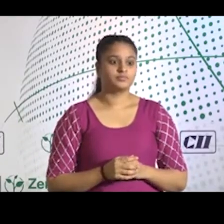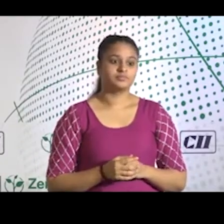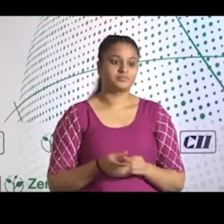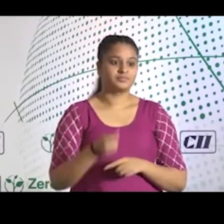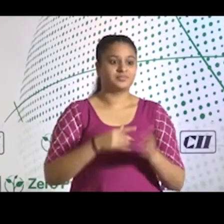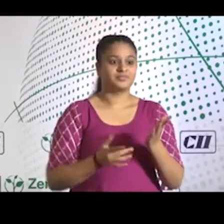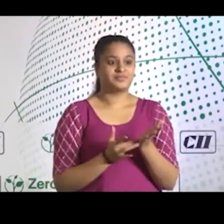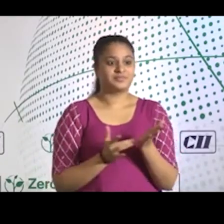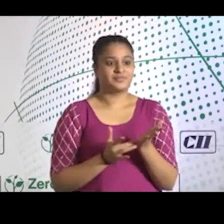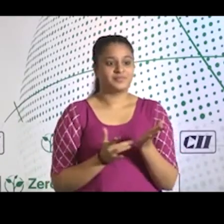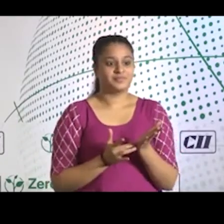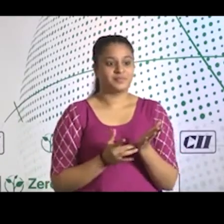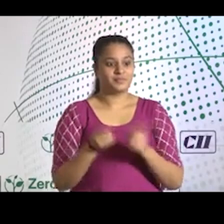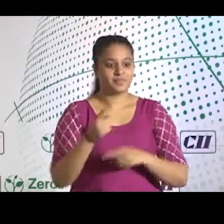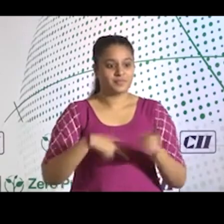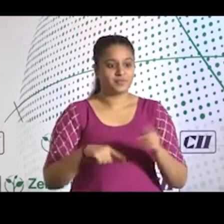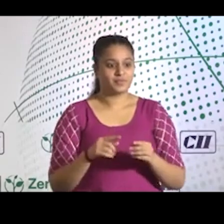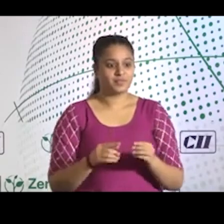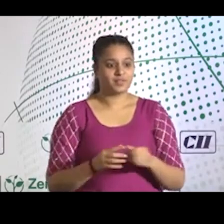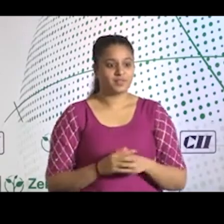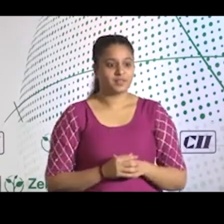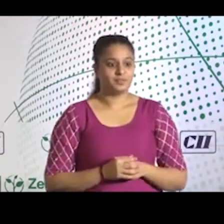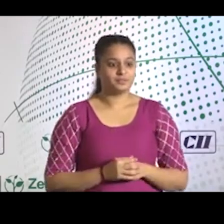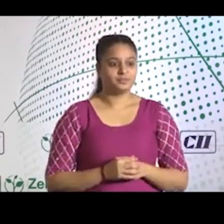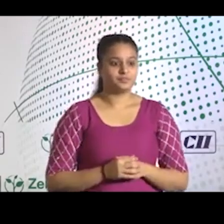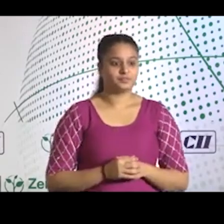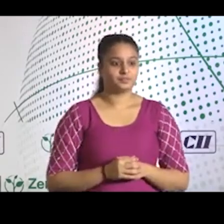and entrepreneurship can solve problems